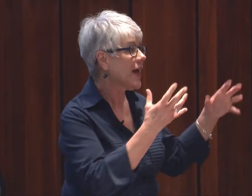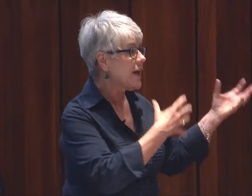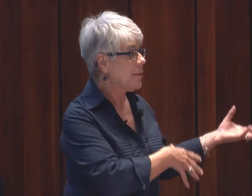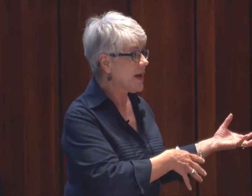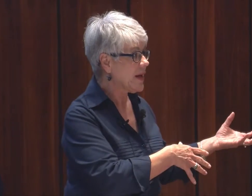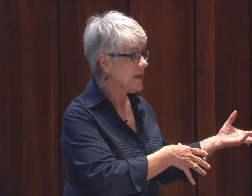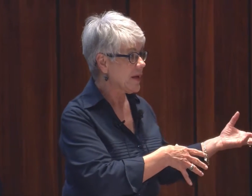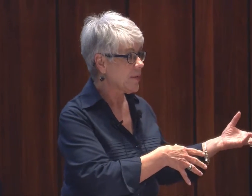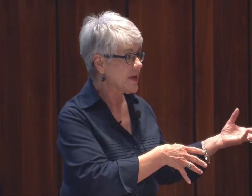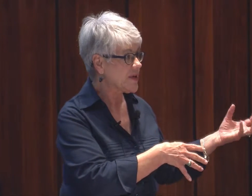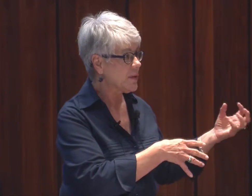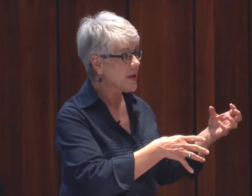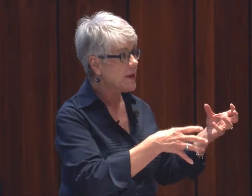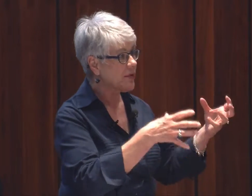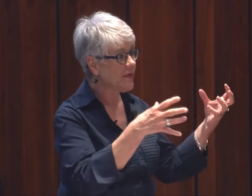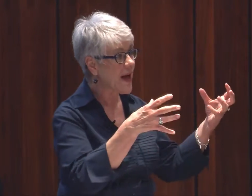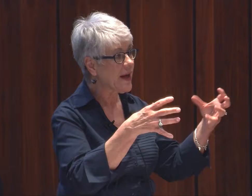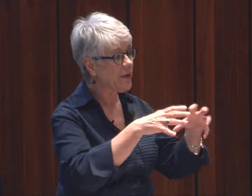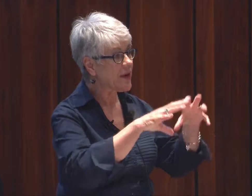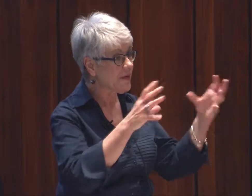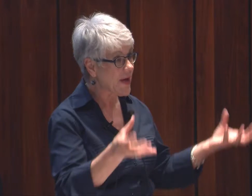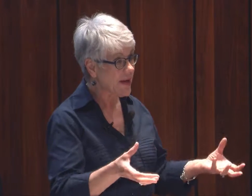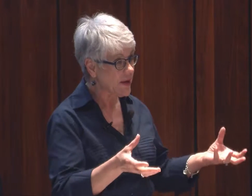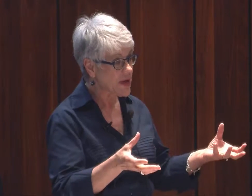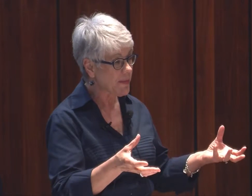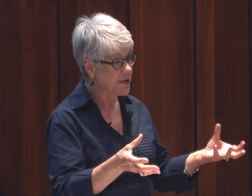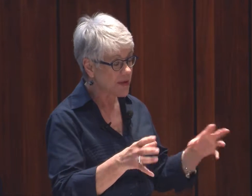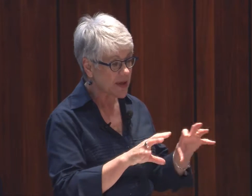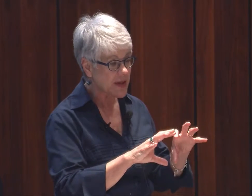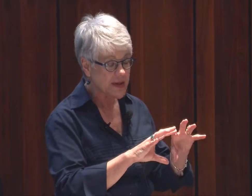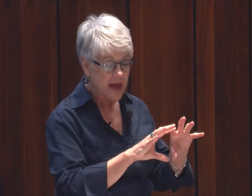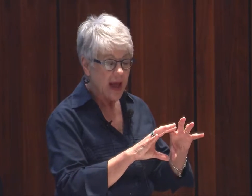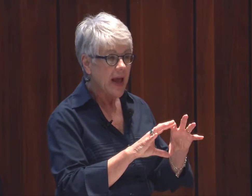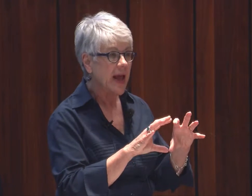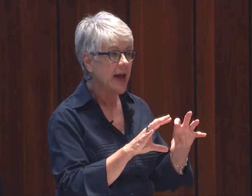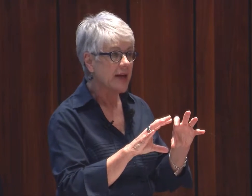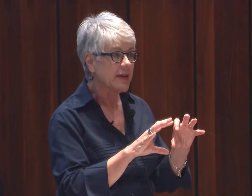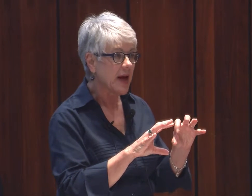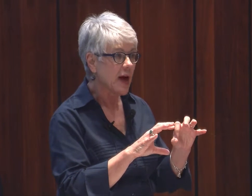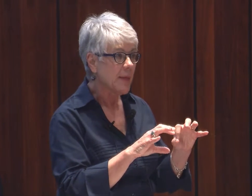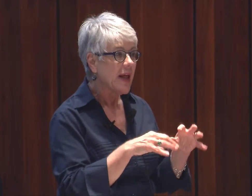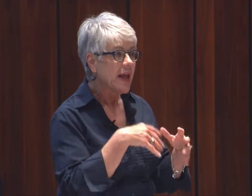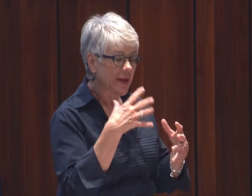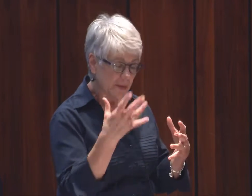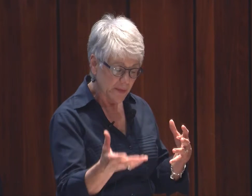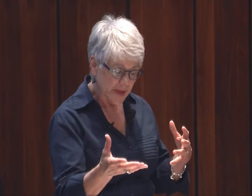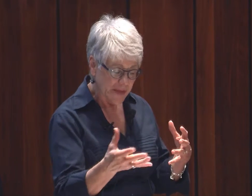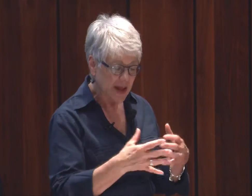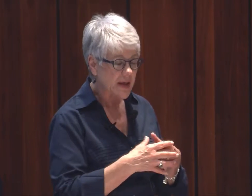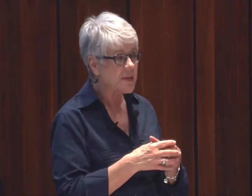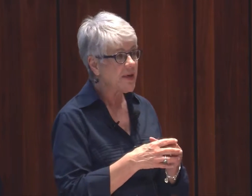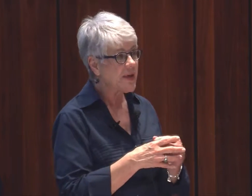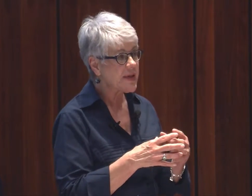embedding therapy. So we're going to provide, we're going to find those opportunities and let the kid experience